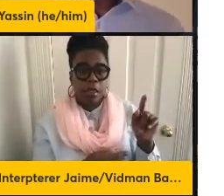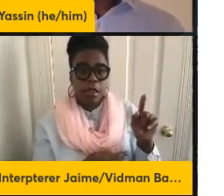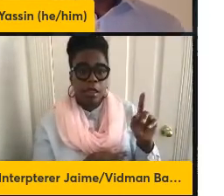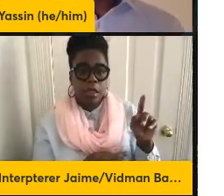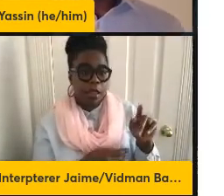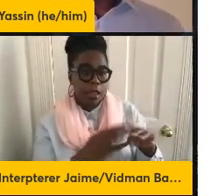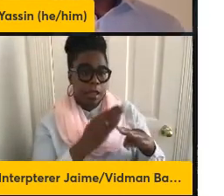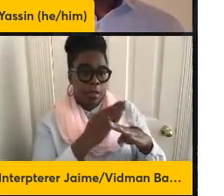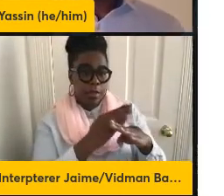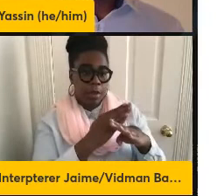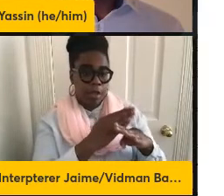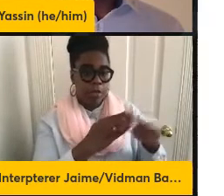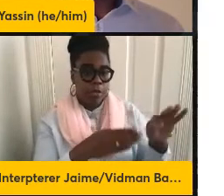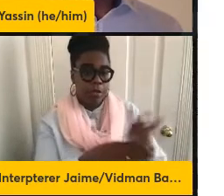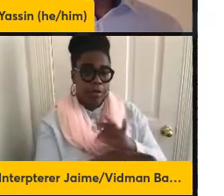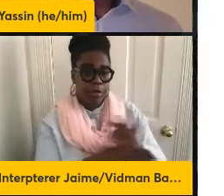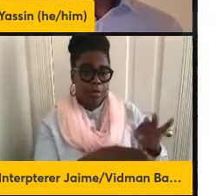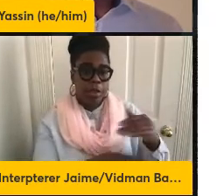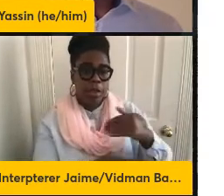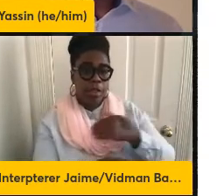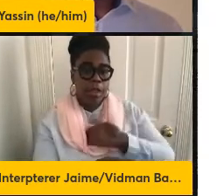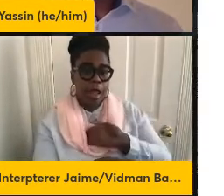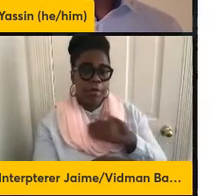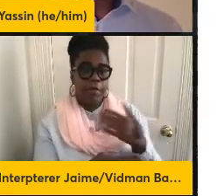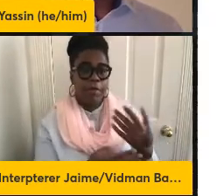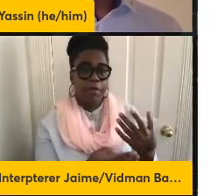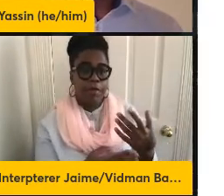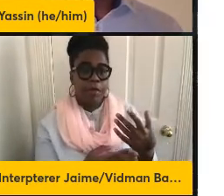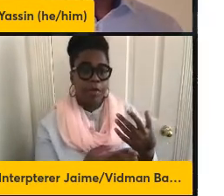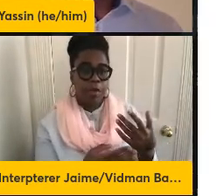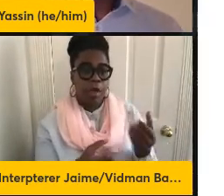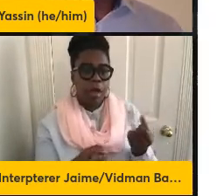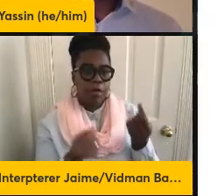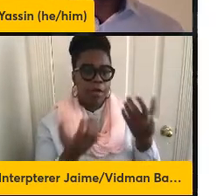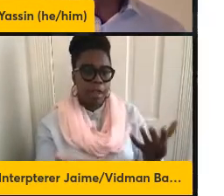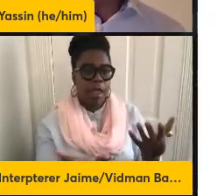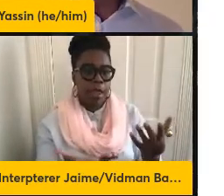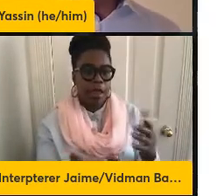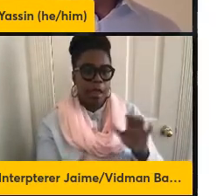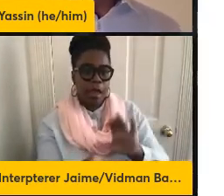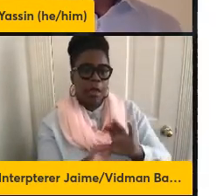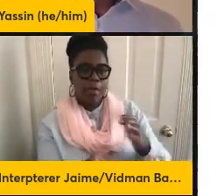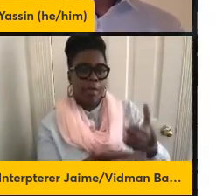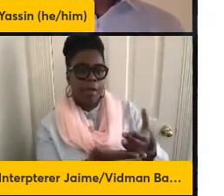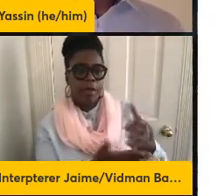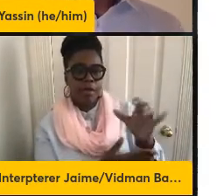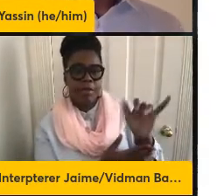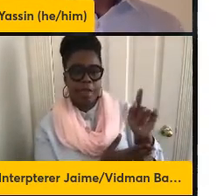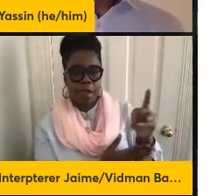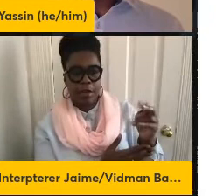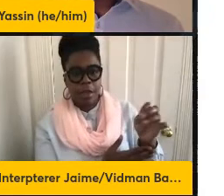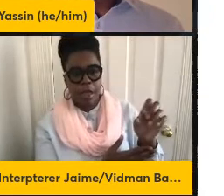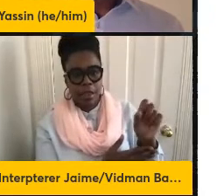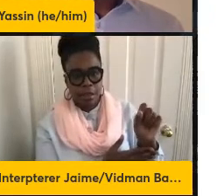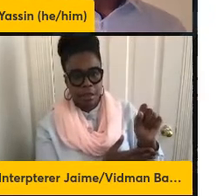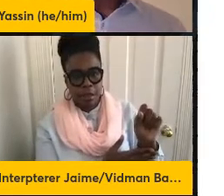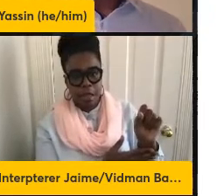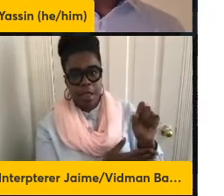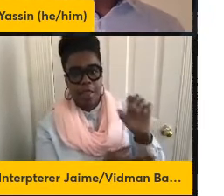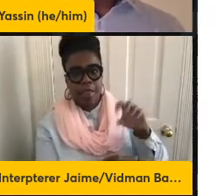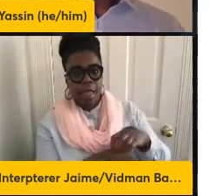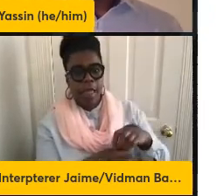is that they act as a rapid source of copious amounts of signature cytokines, that otherwise are elaborated by the